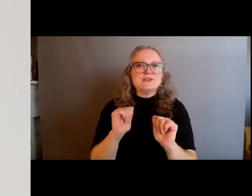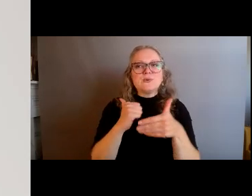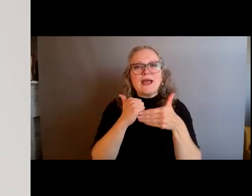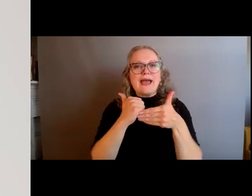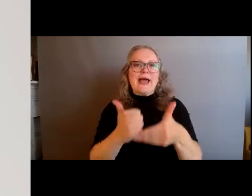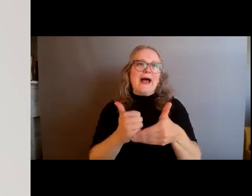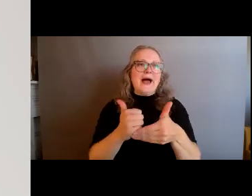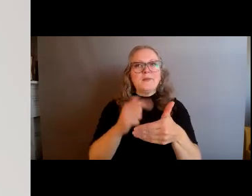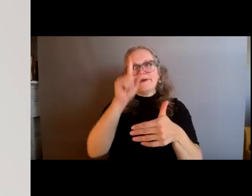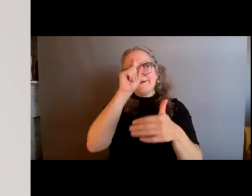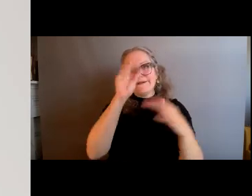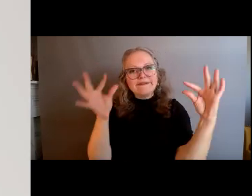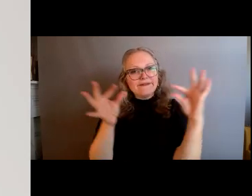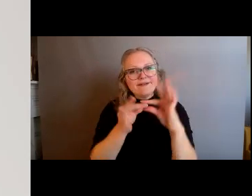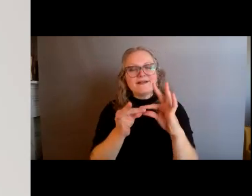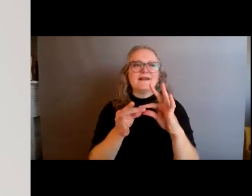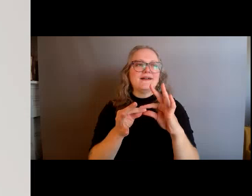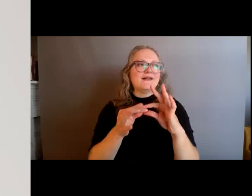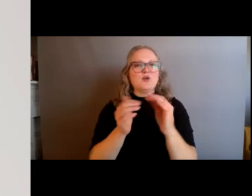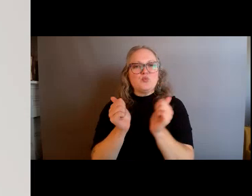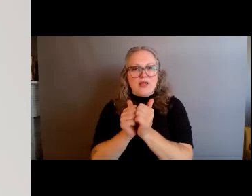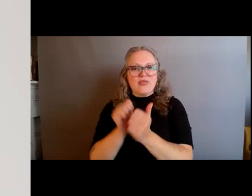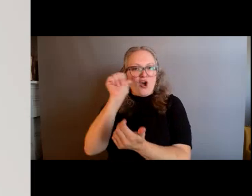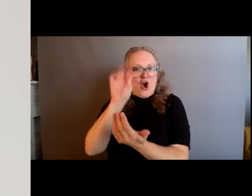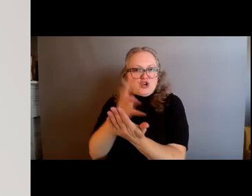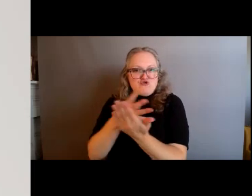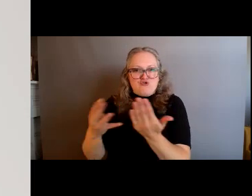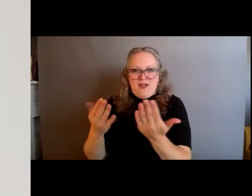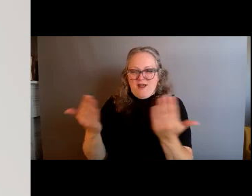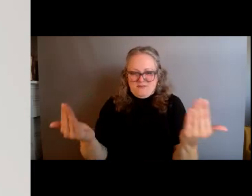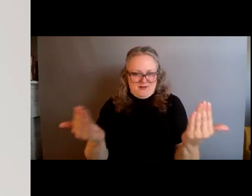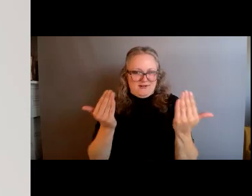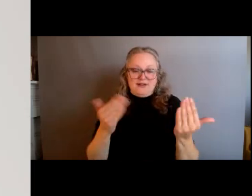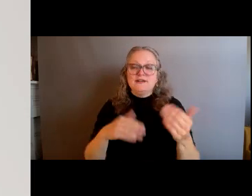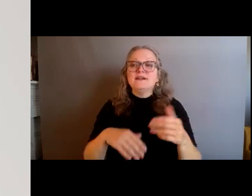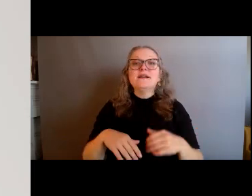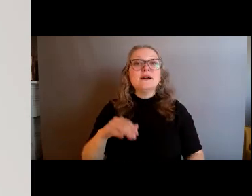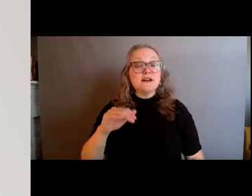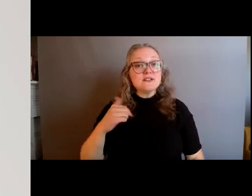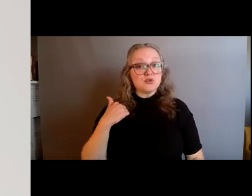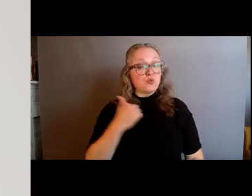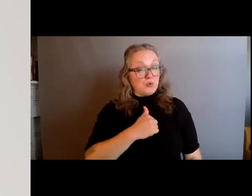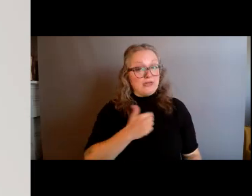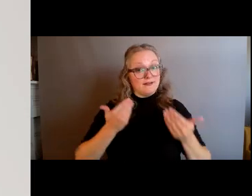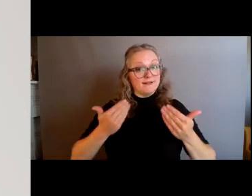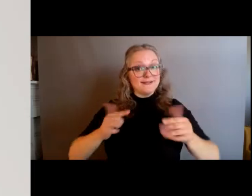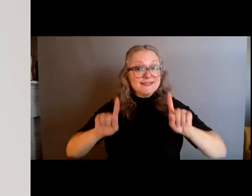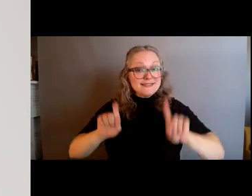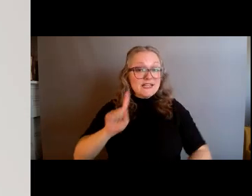make it fit with what the audiogram shows. So we test for hearing. We're going to put